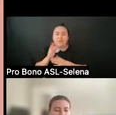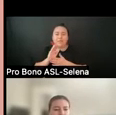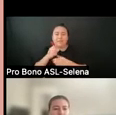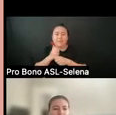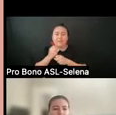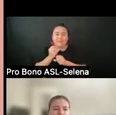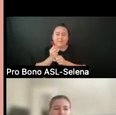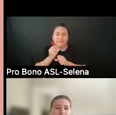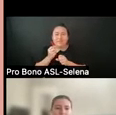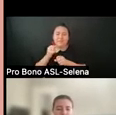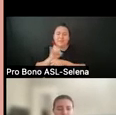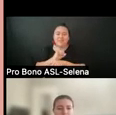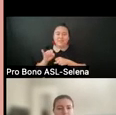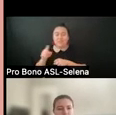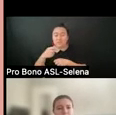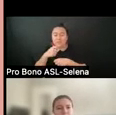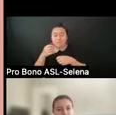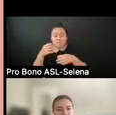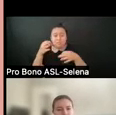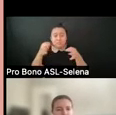They are decision-makers.